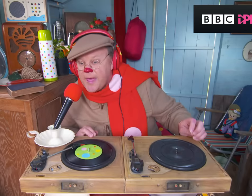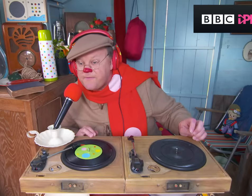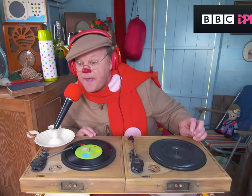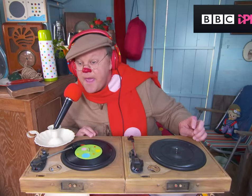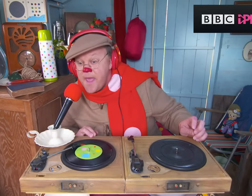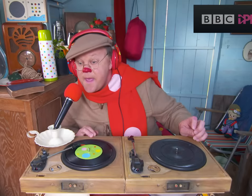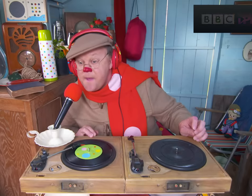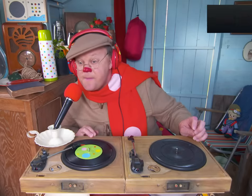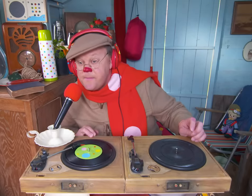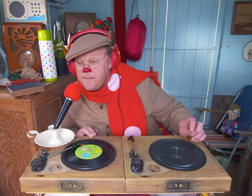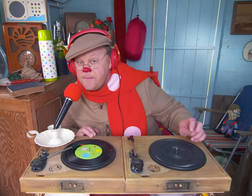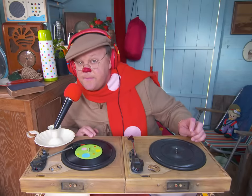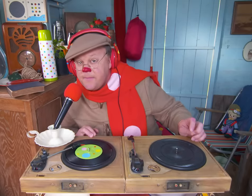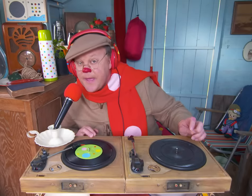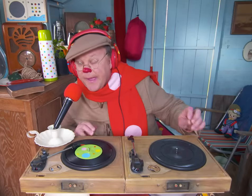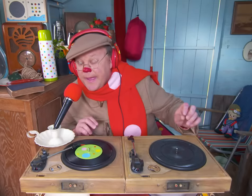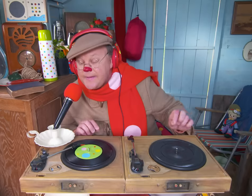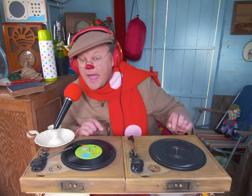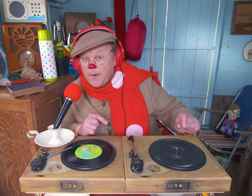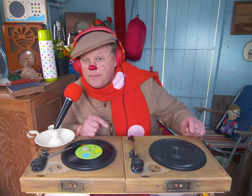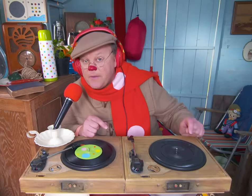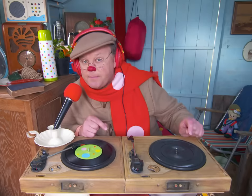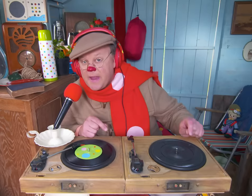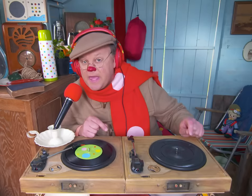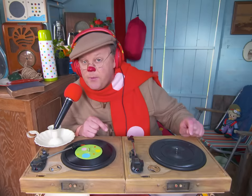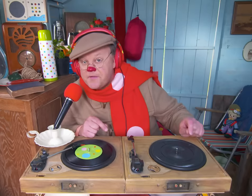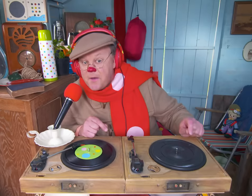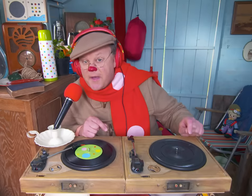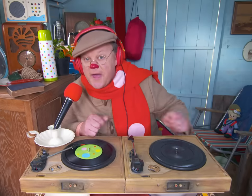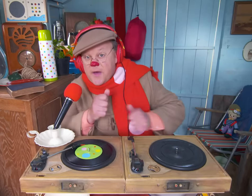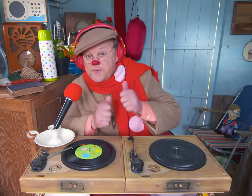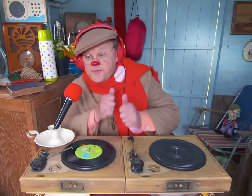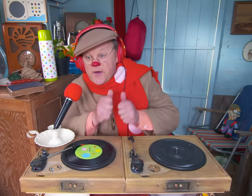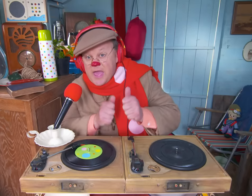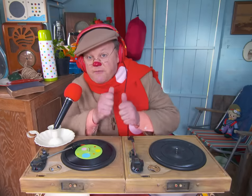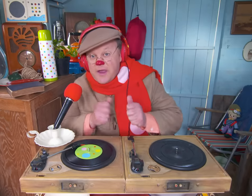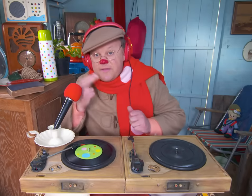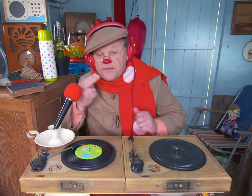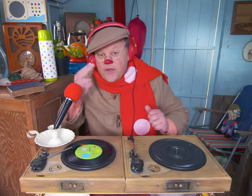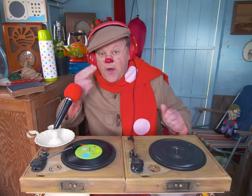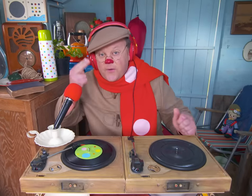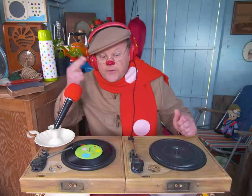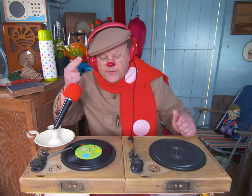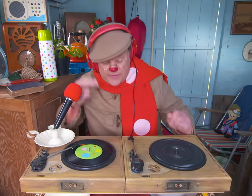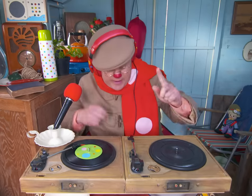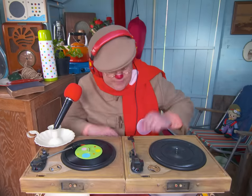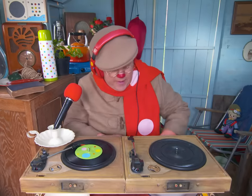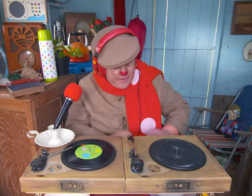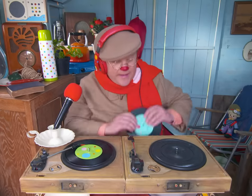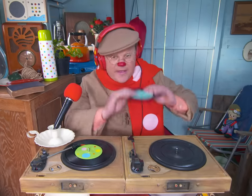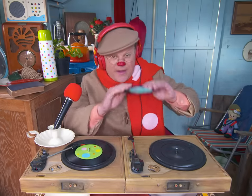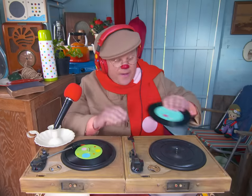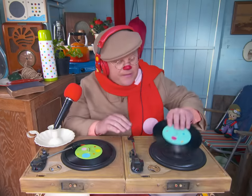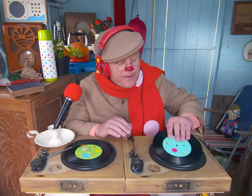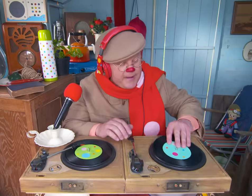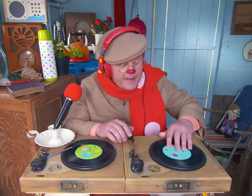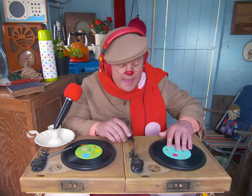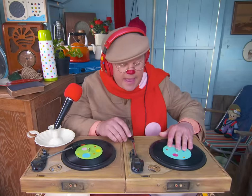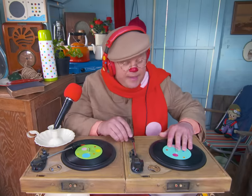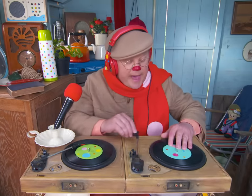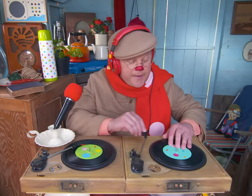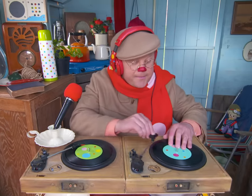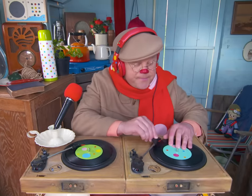fm now i'm going to play you one of my uh favorite songs right you like this one here we go